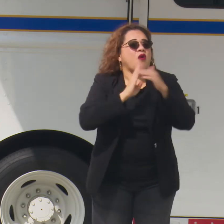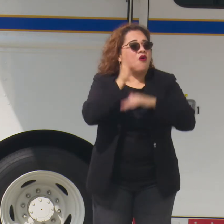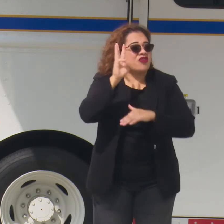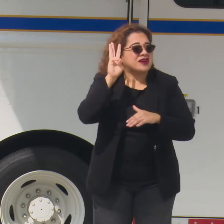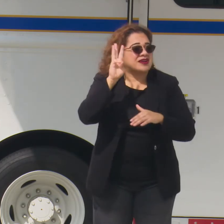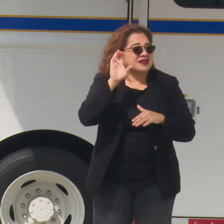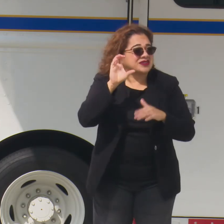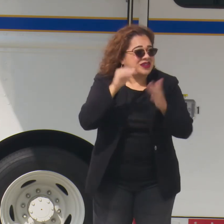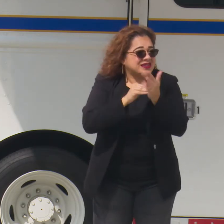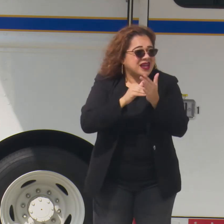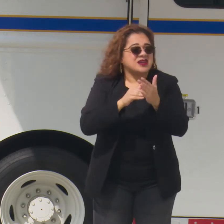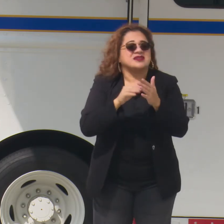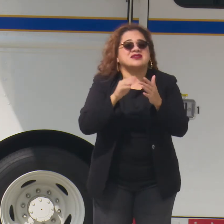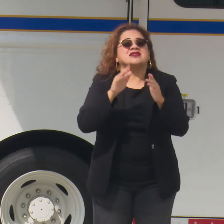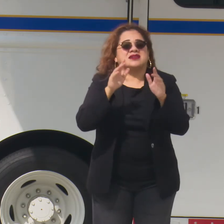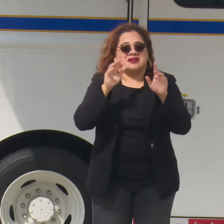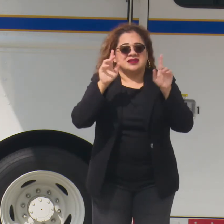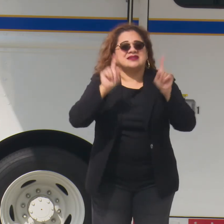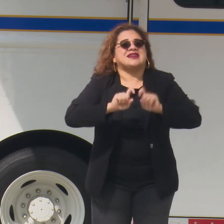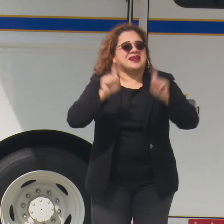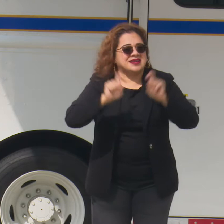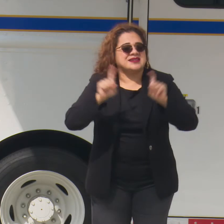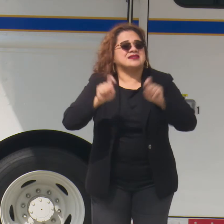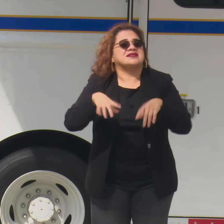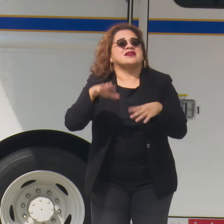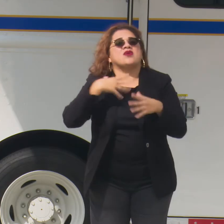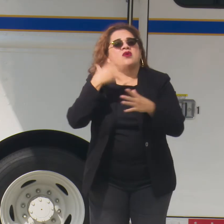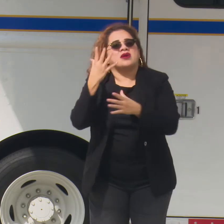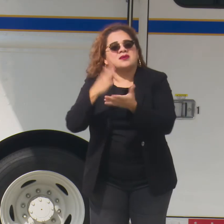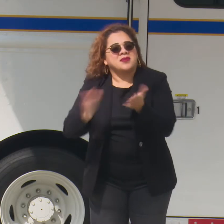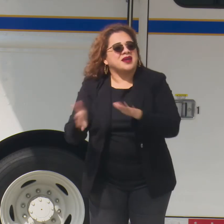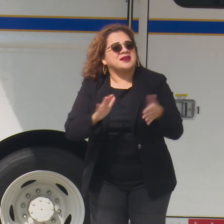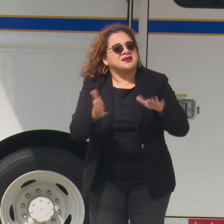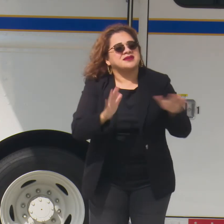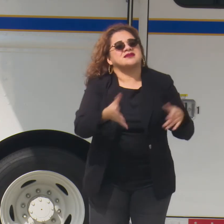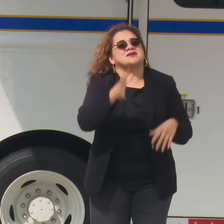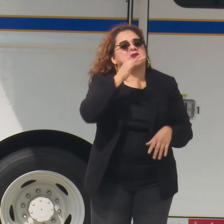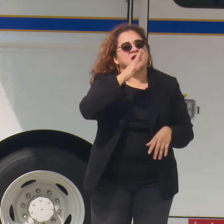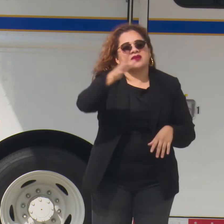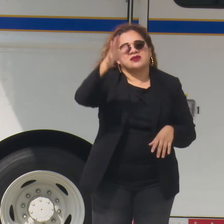brothers, sisters, mothers, fathers, daughters, sons